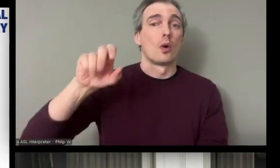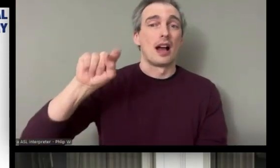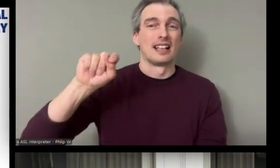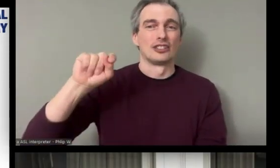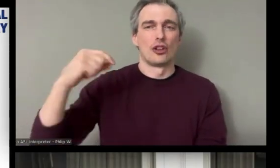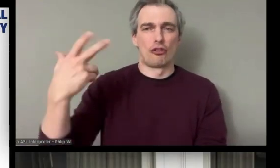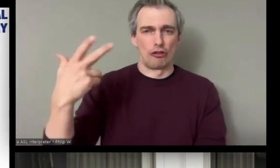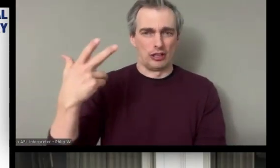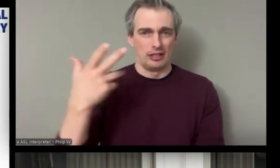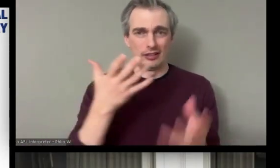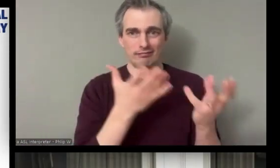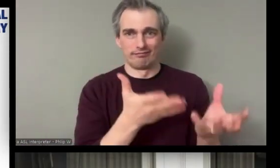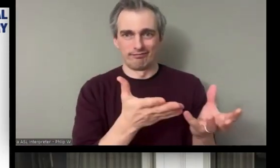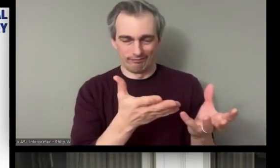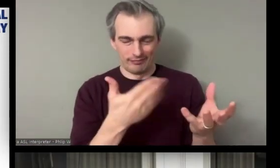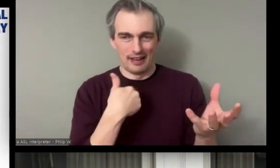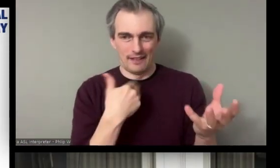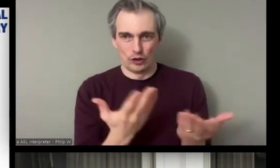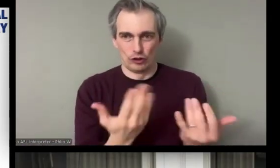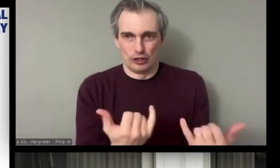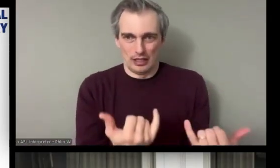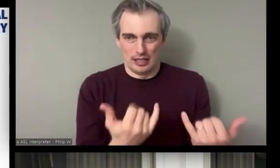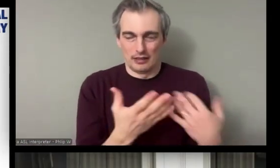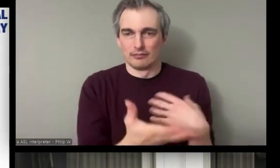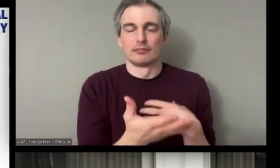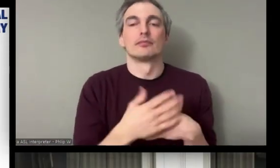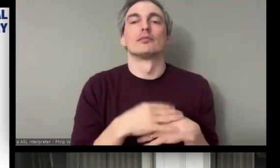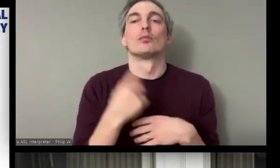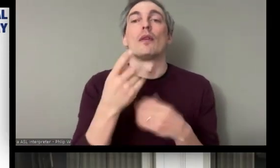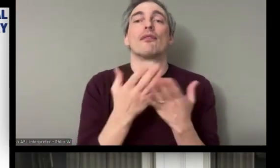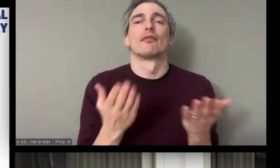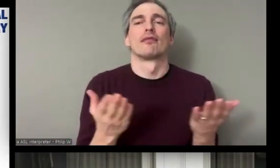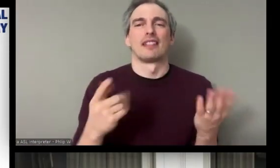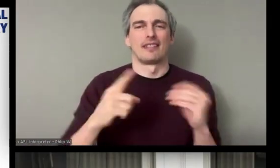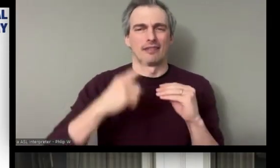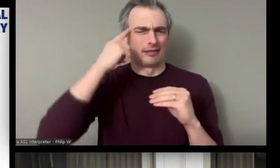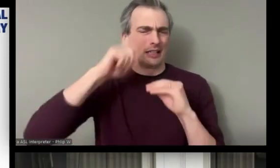things about this technology, thinking about it for accessibility specifically